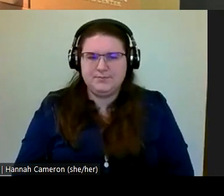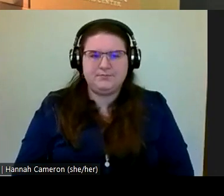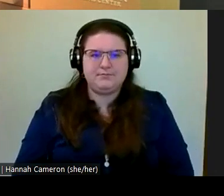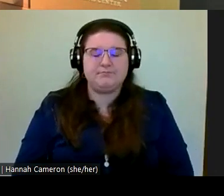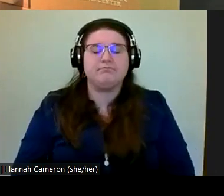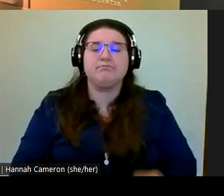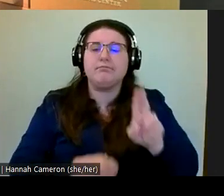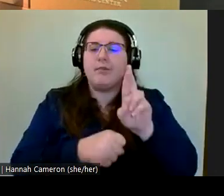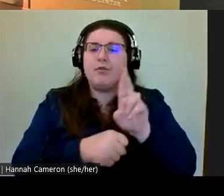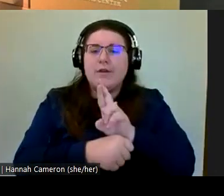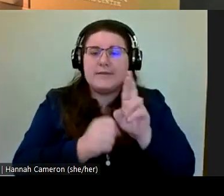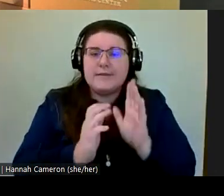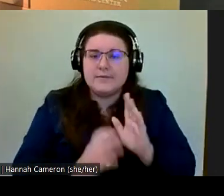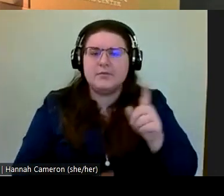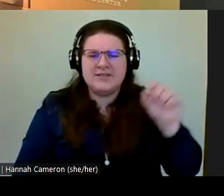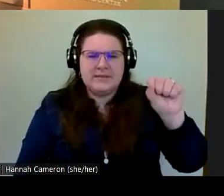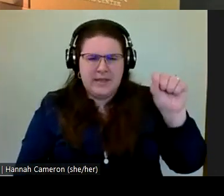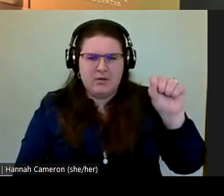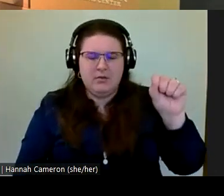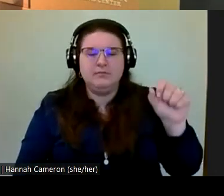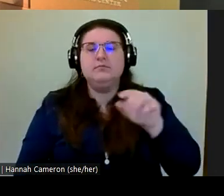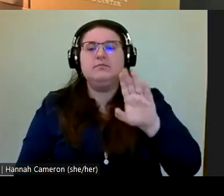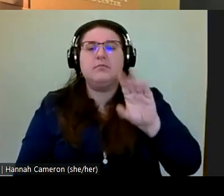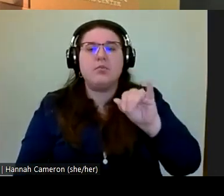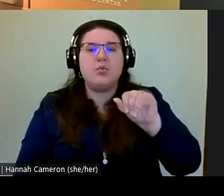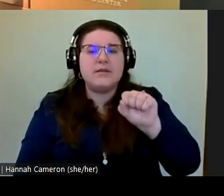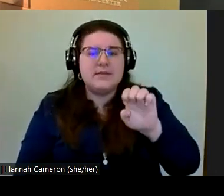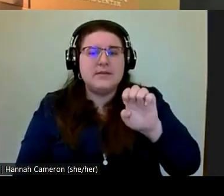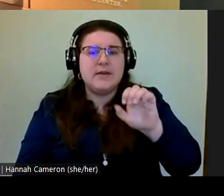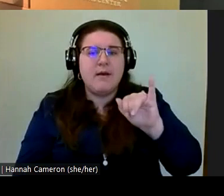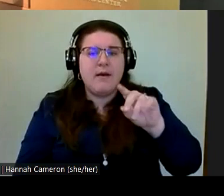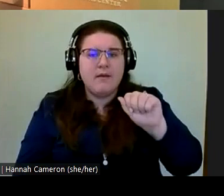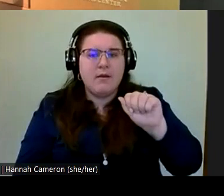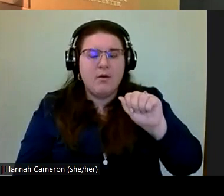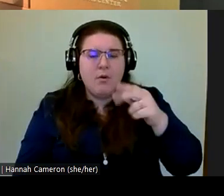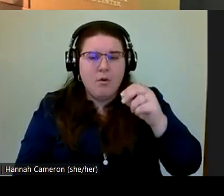also in Boise Idaho and in Billings Montana so we have a Residency program that's pretty